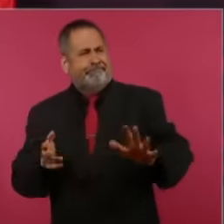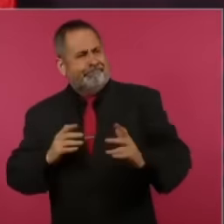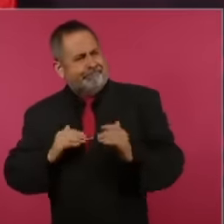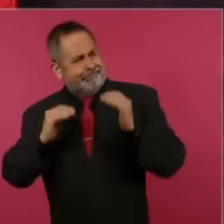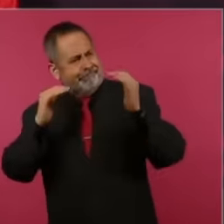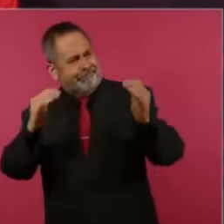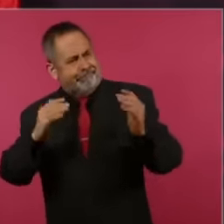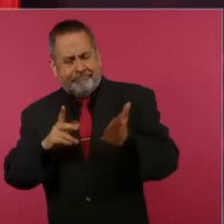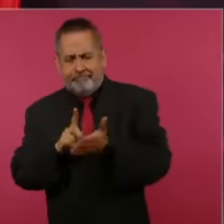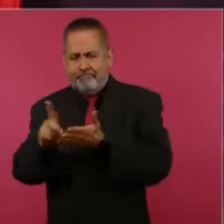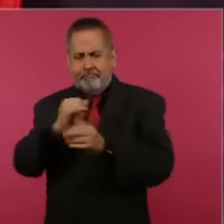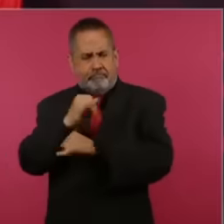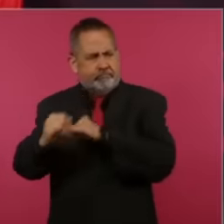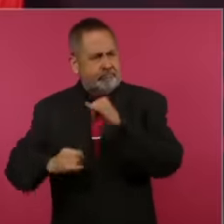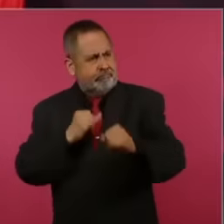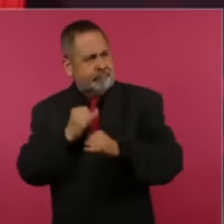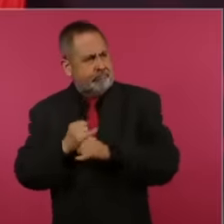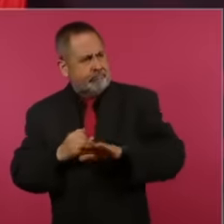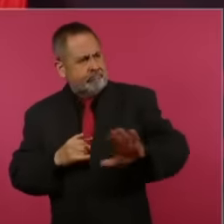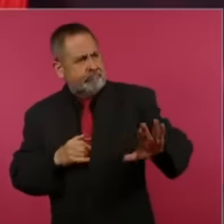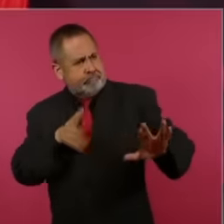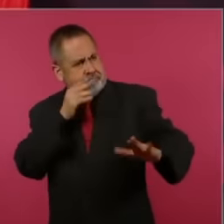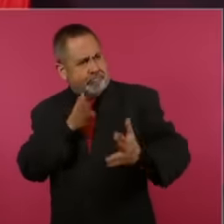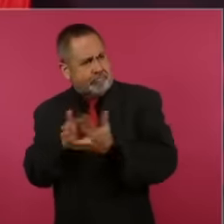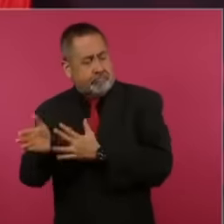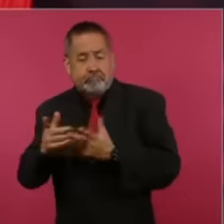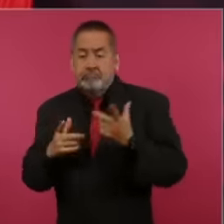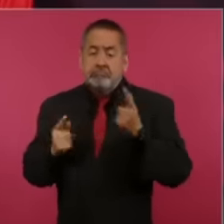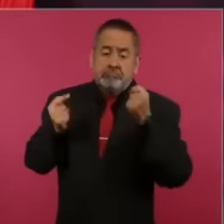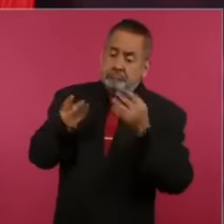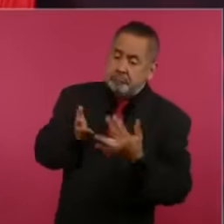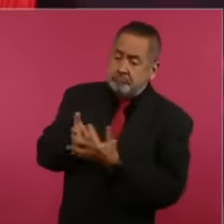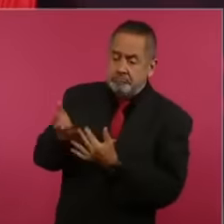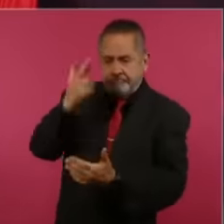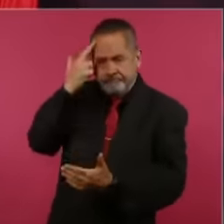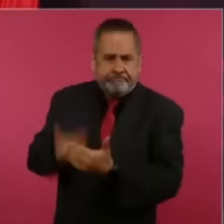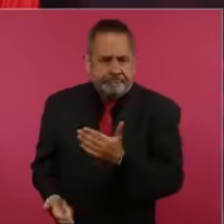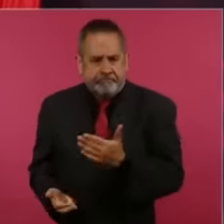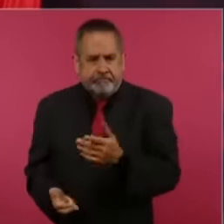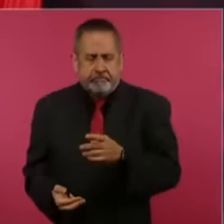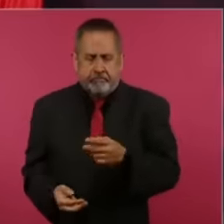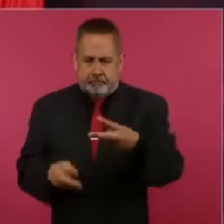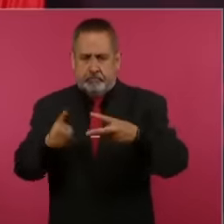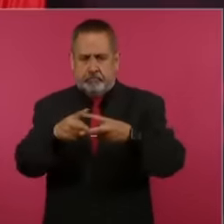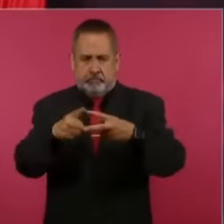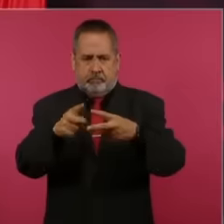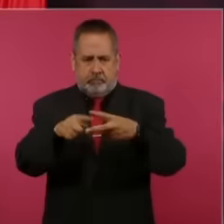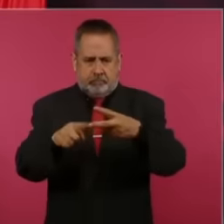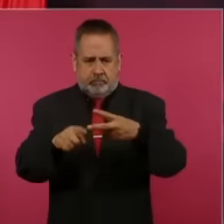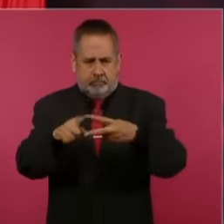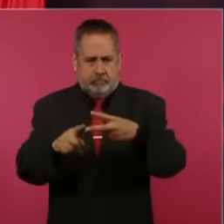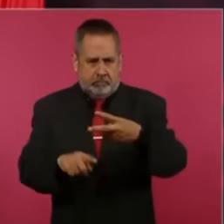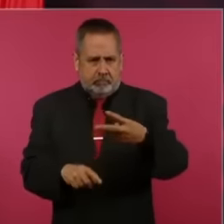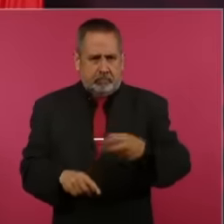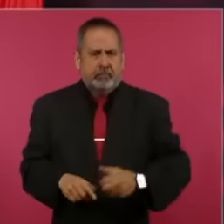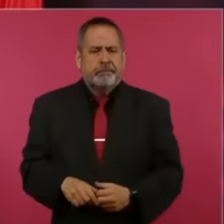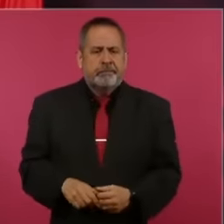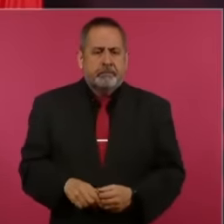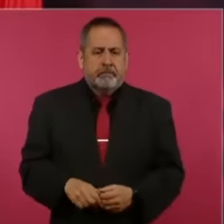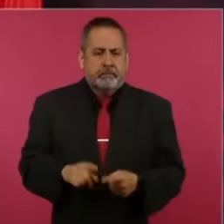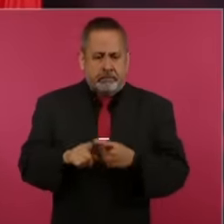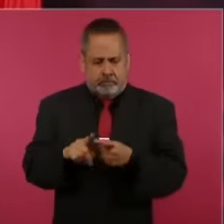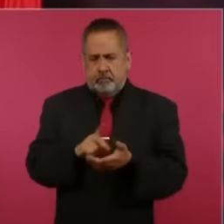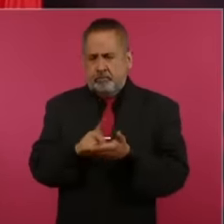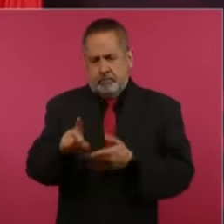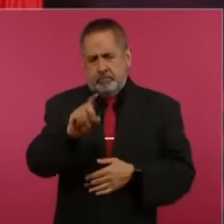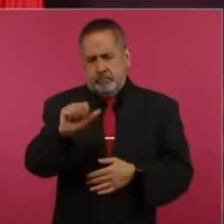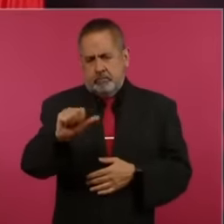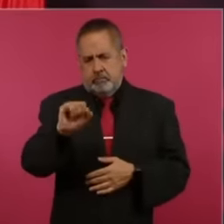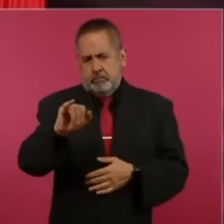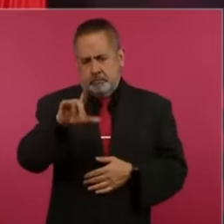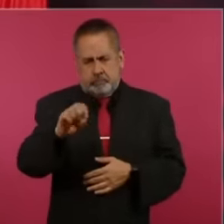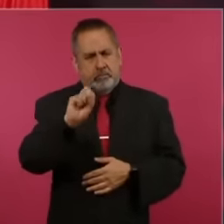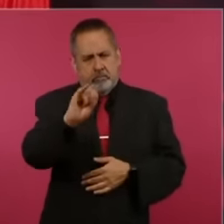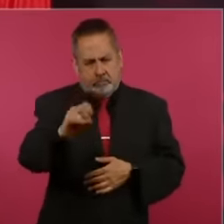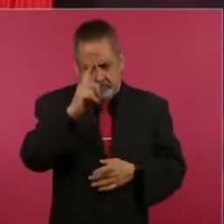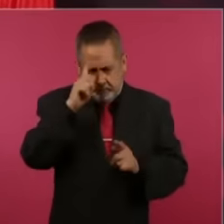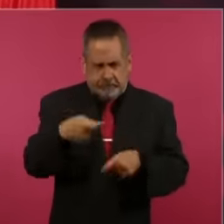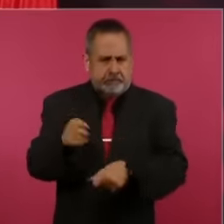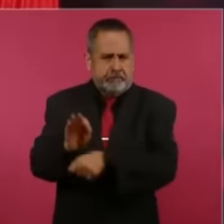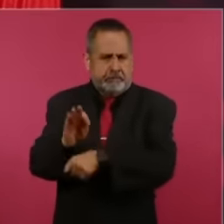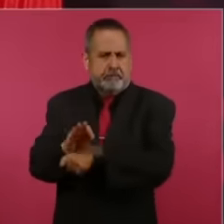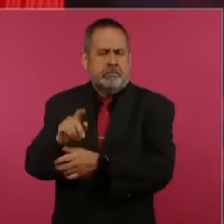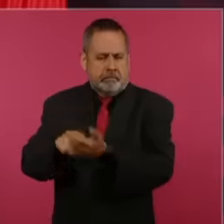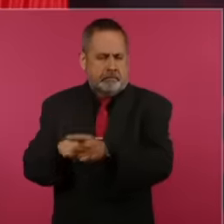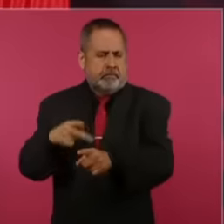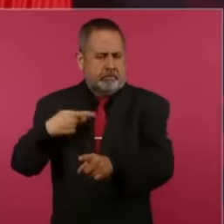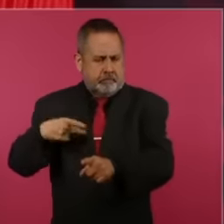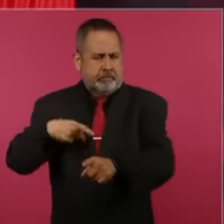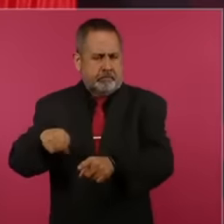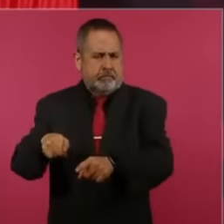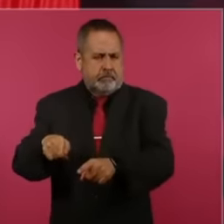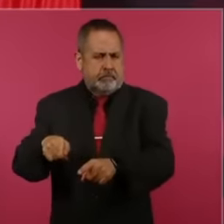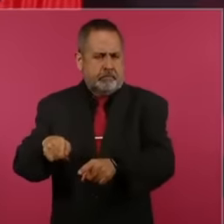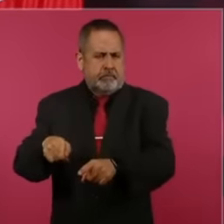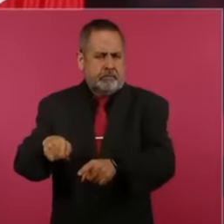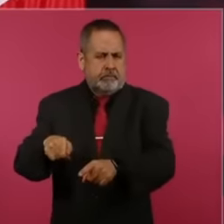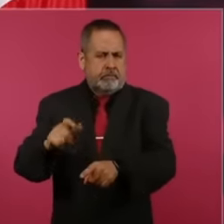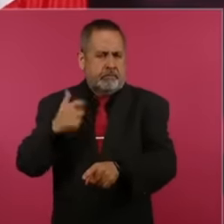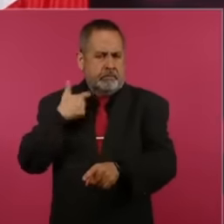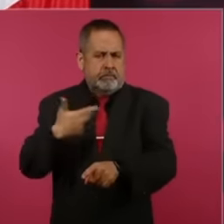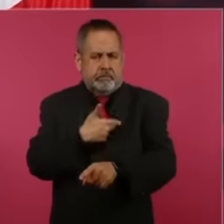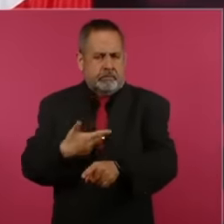international law. The right to asylum in this case is two things. for the former vice president